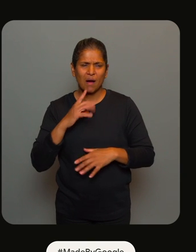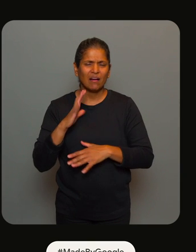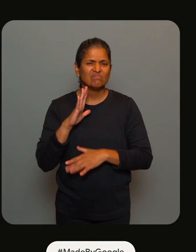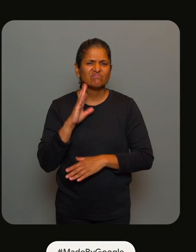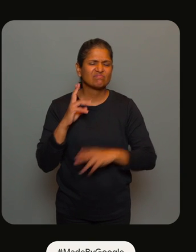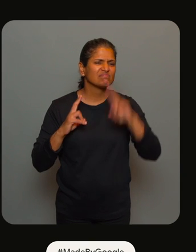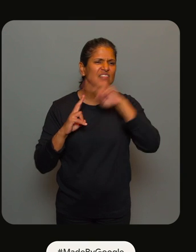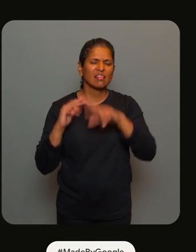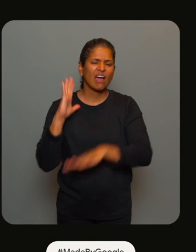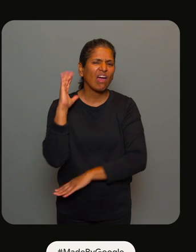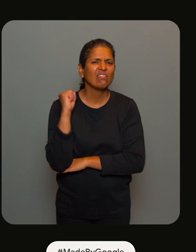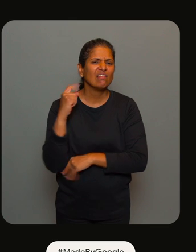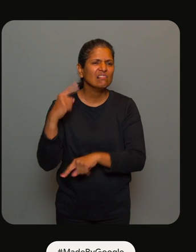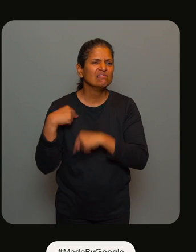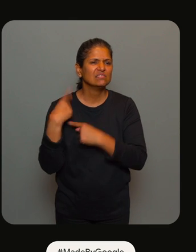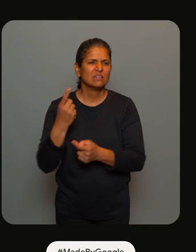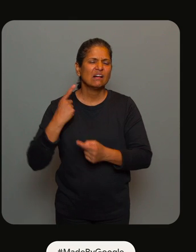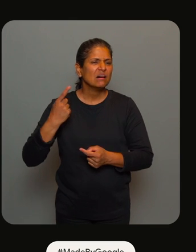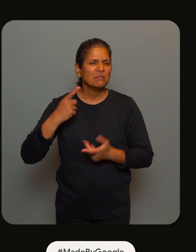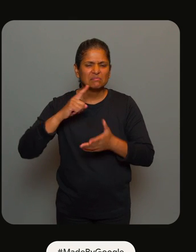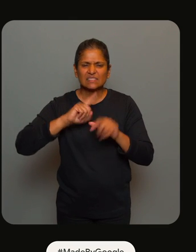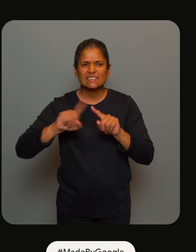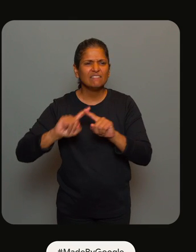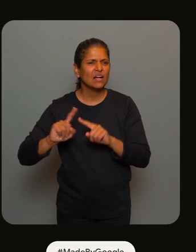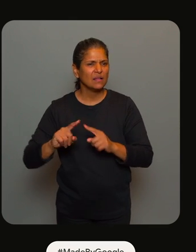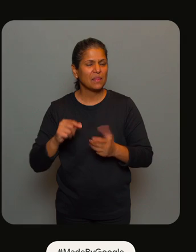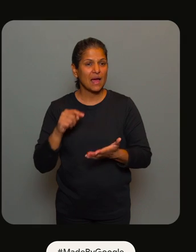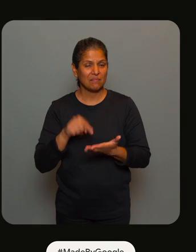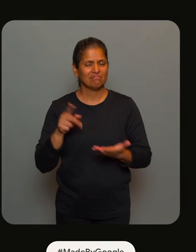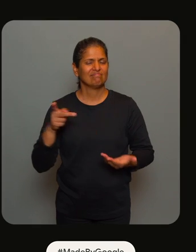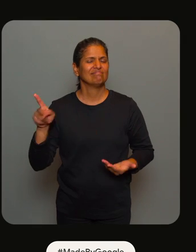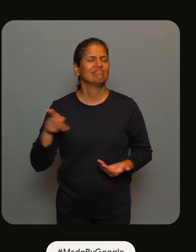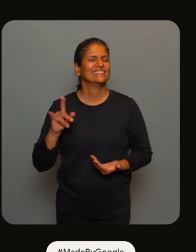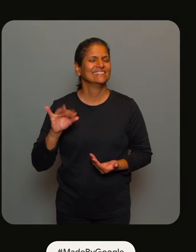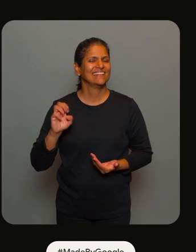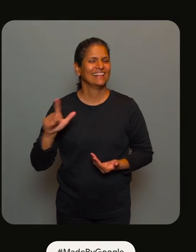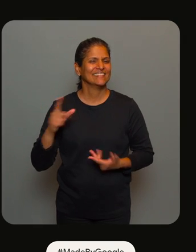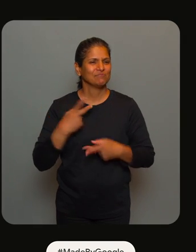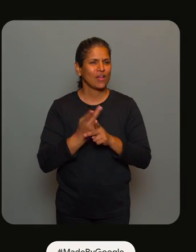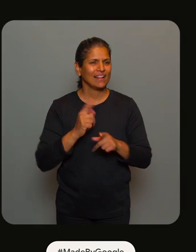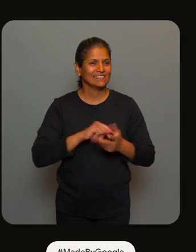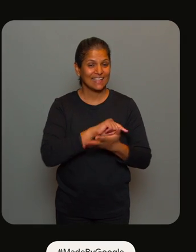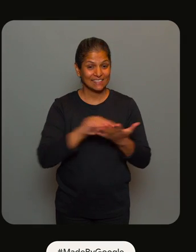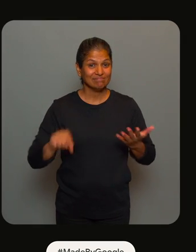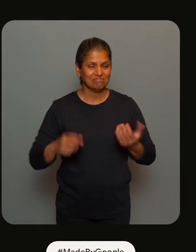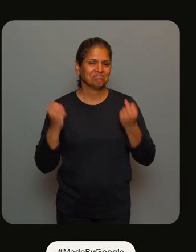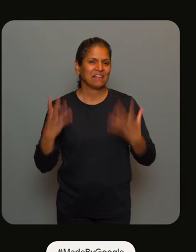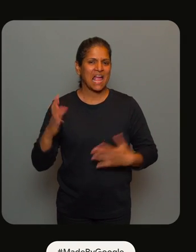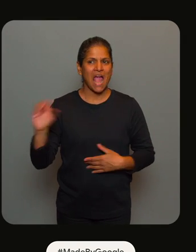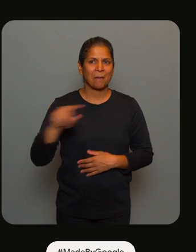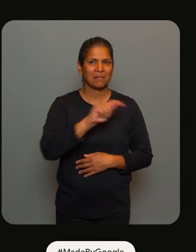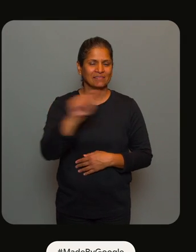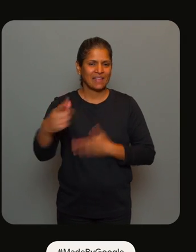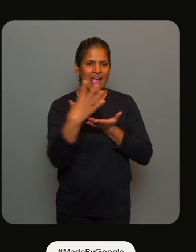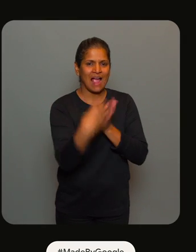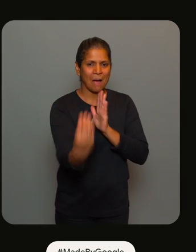first on Pixel, and make the phone experience so much more helpful. We even take a different approach in how we deliver our